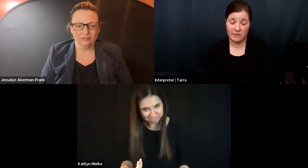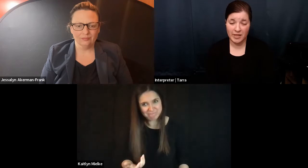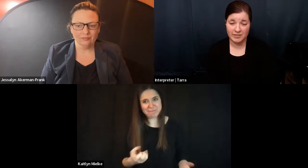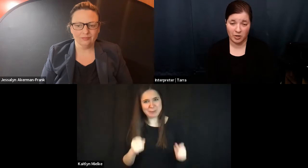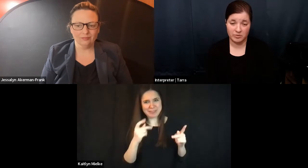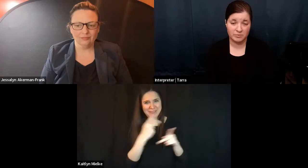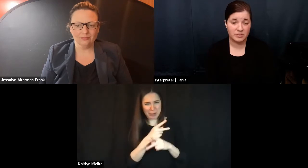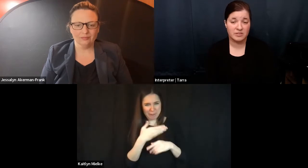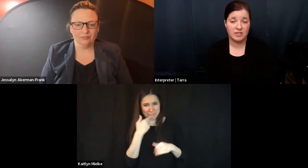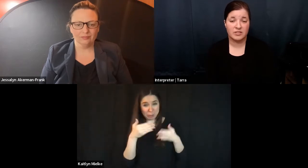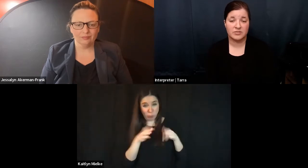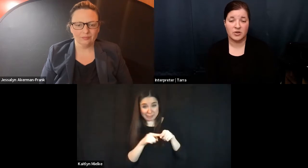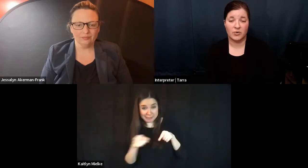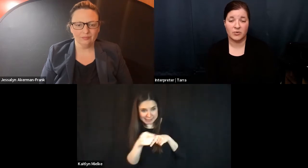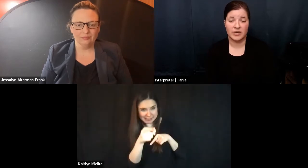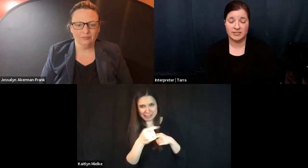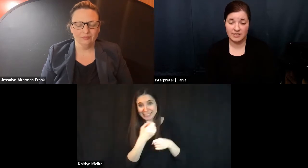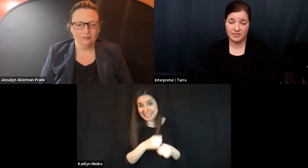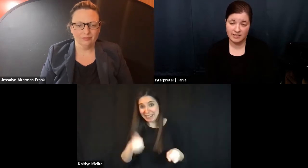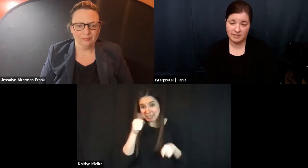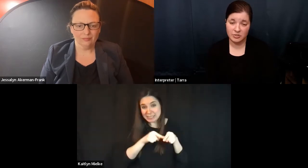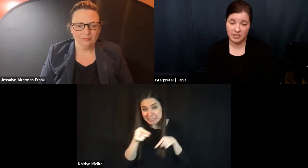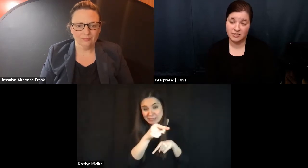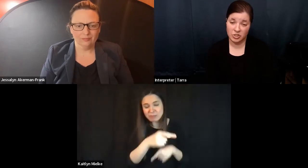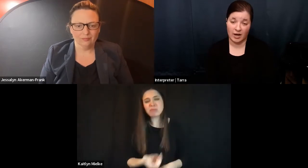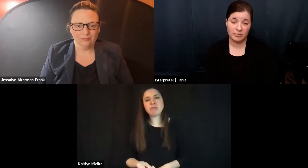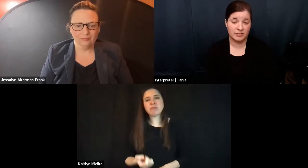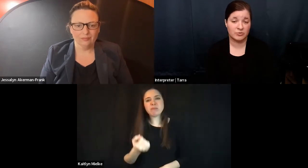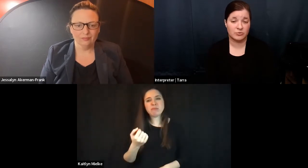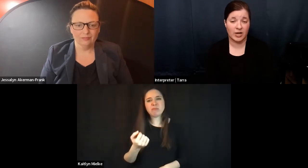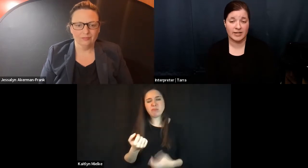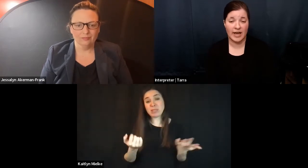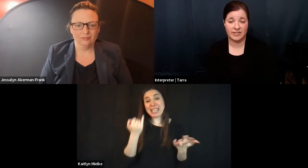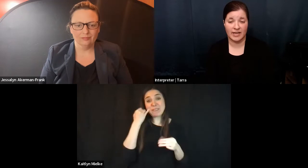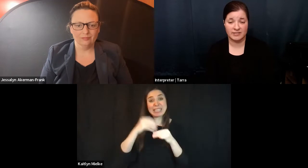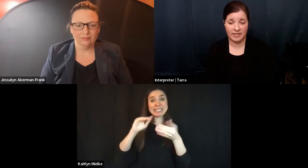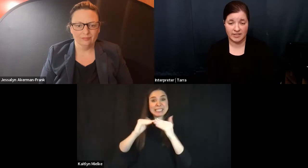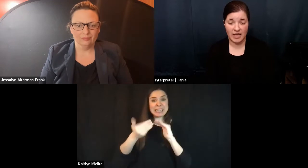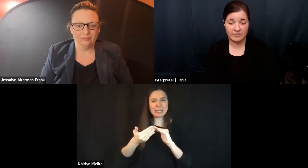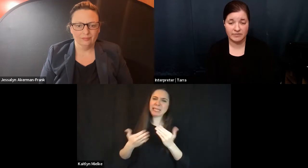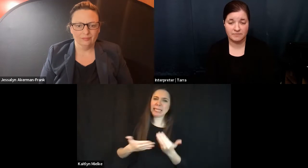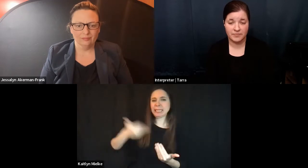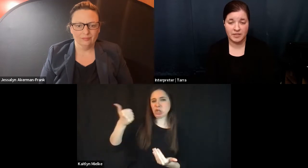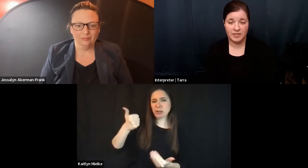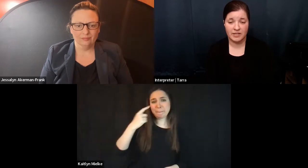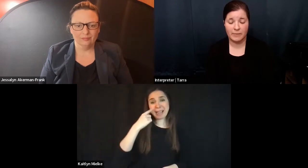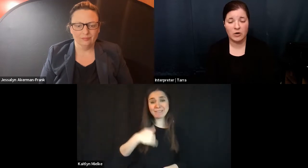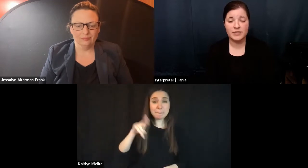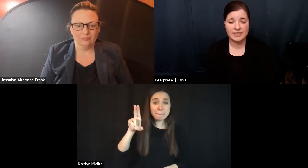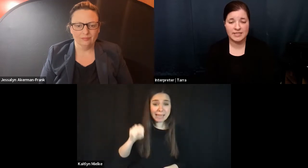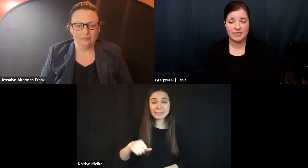Unfortunately, where I live, there's not a lot of public transportation, so I have to walk or -- and there's also not a lot of sidewalks. And I also have balance problems.